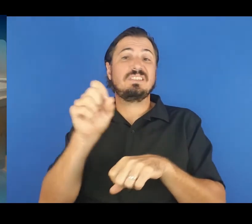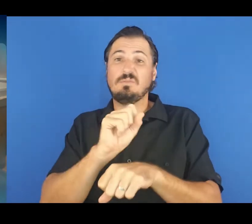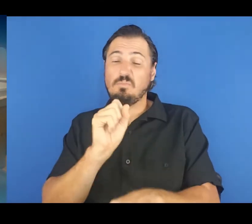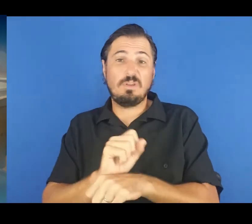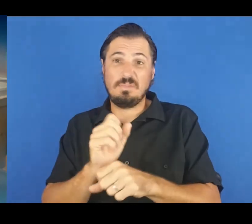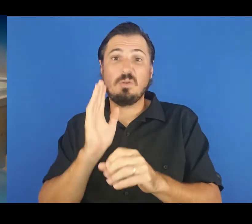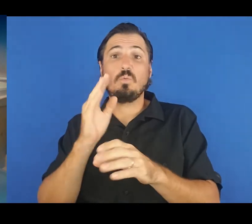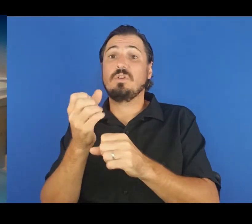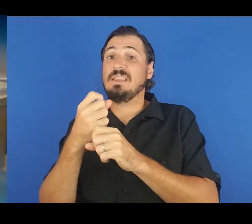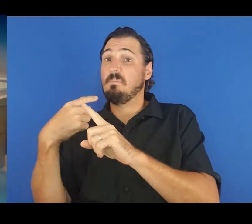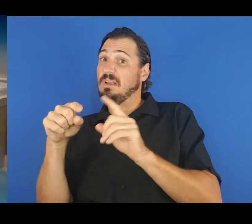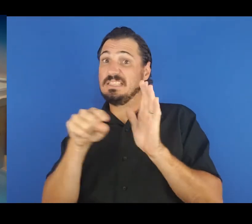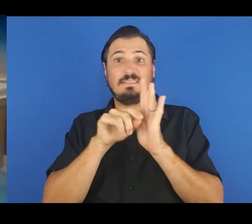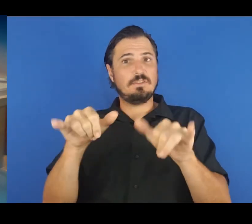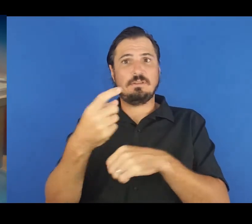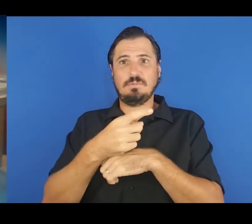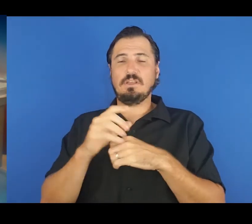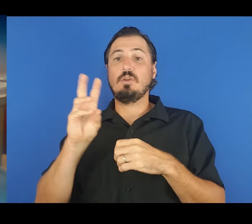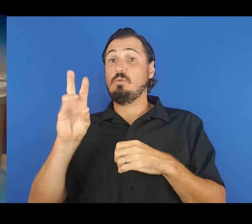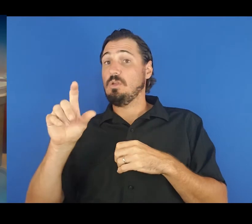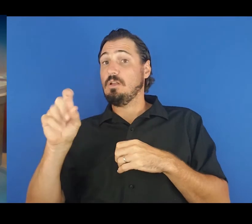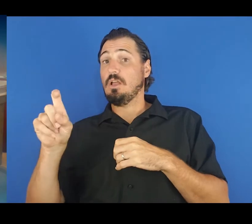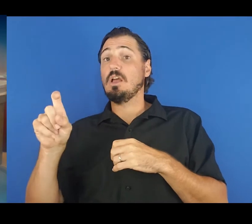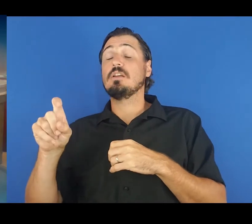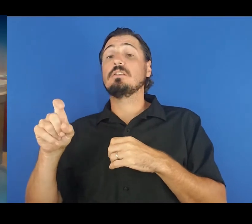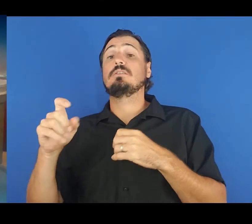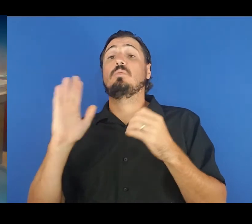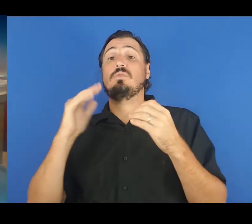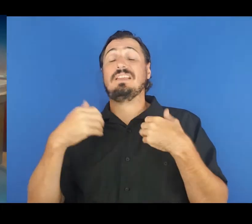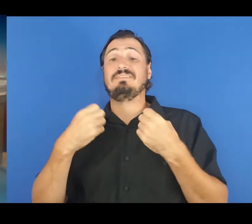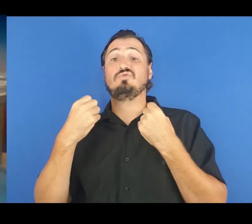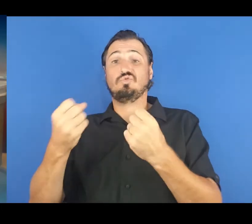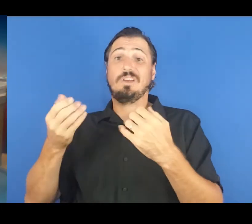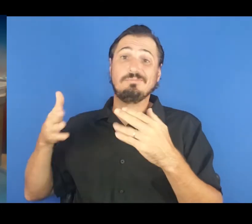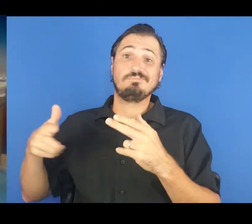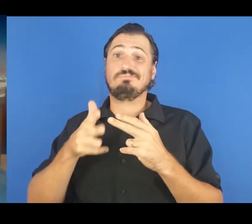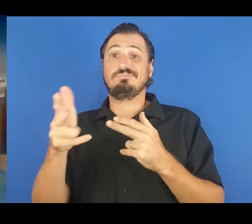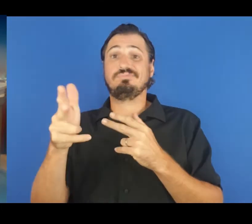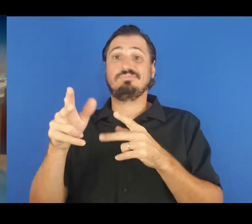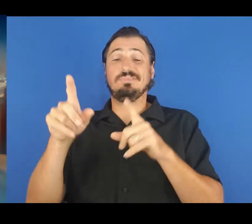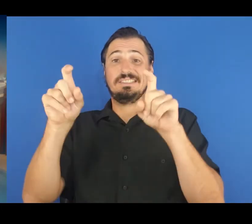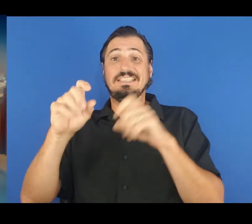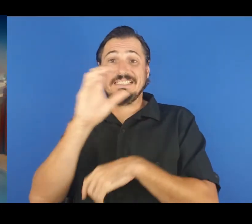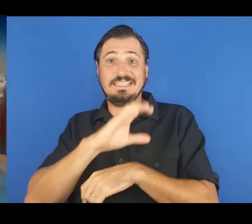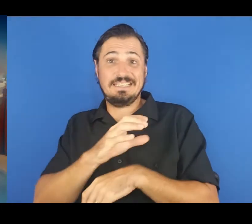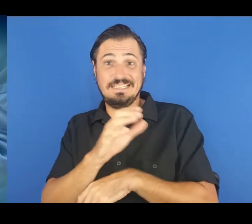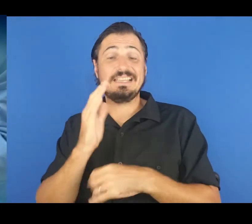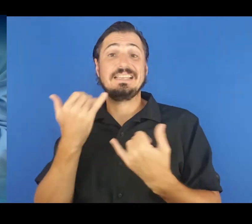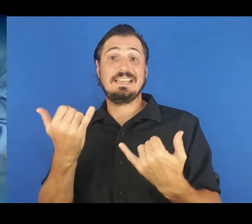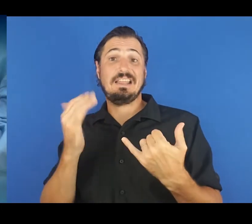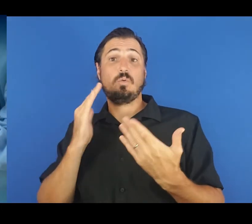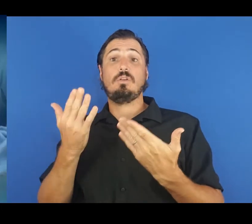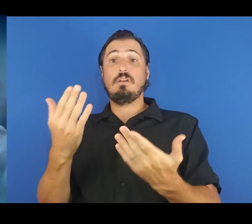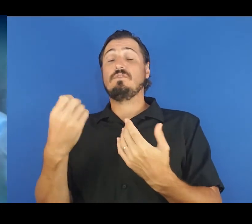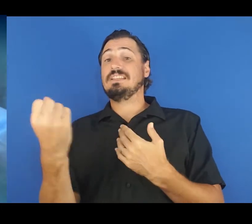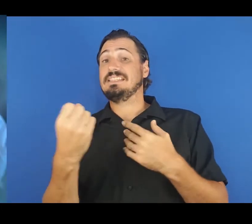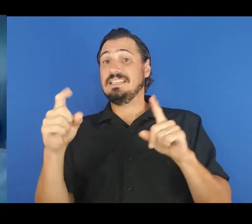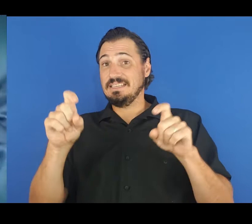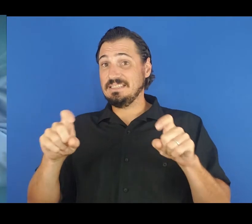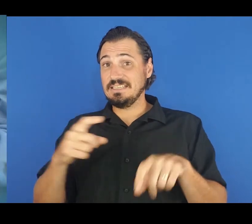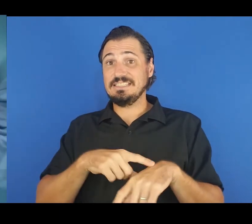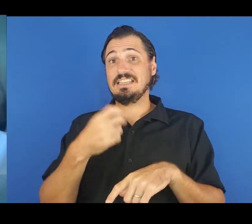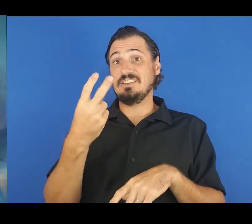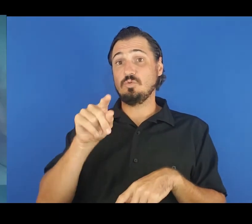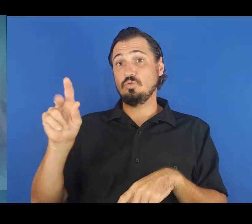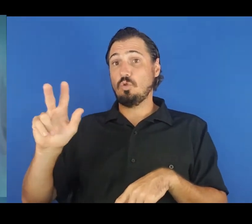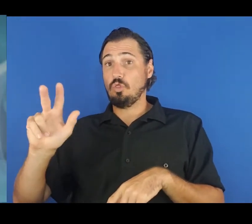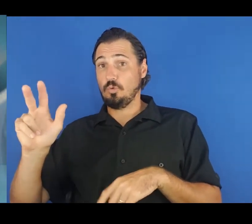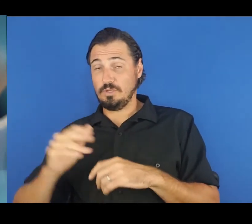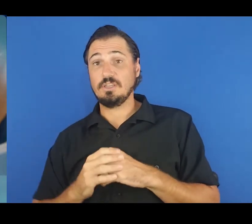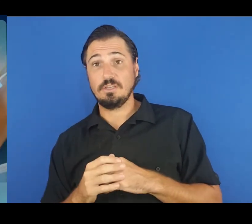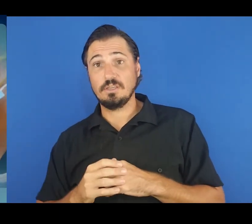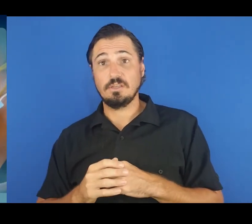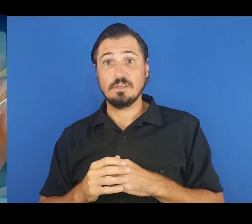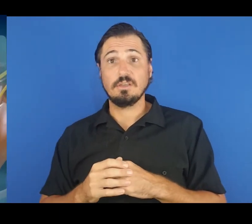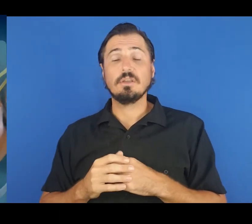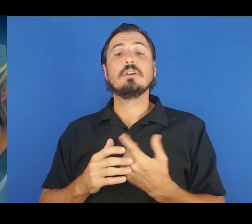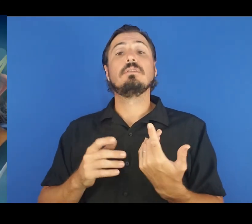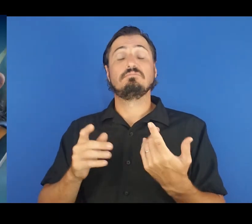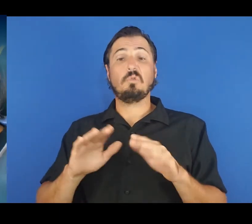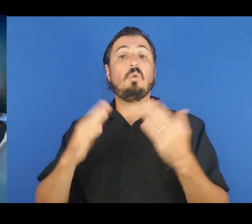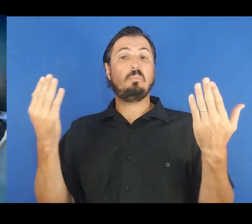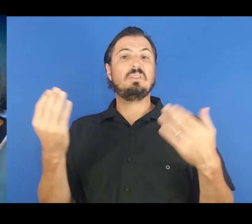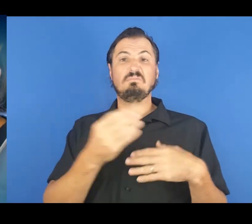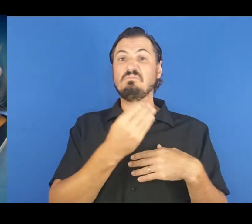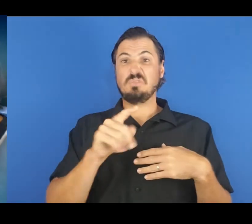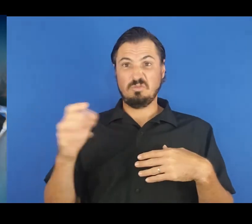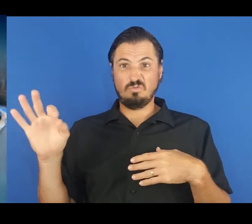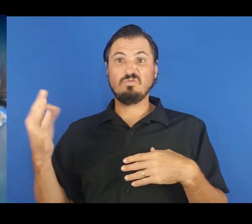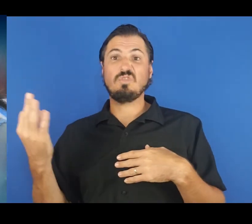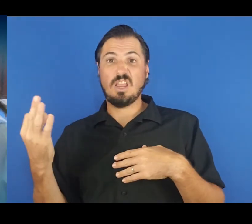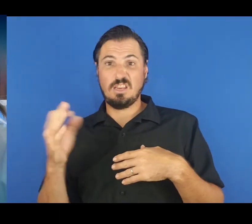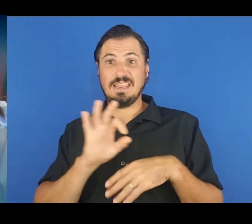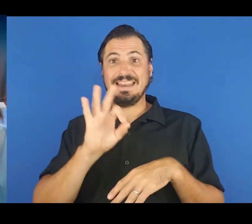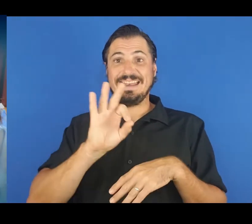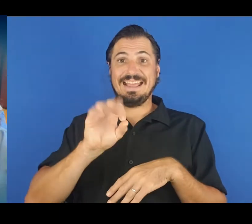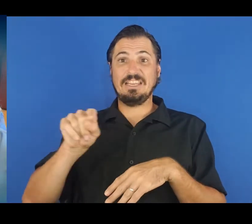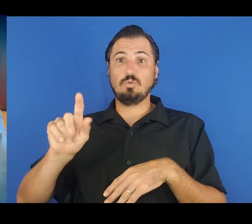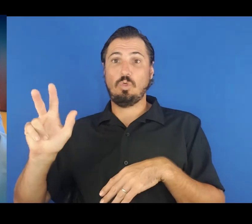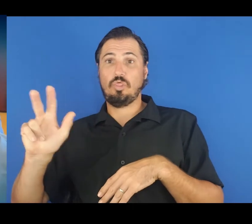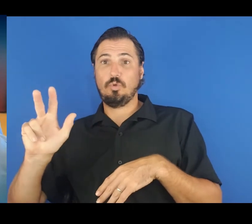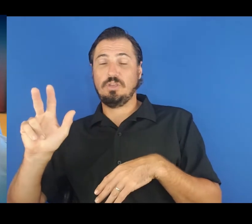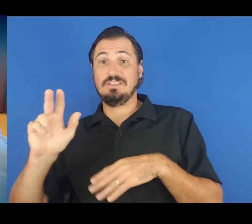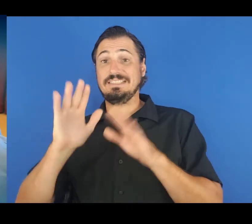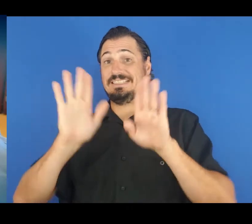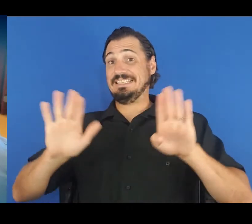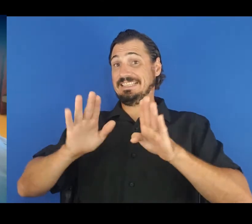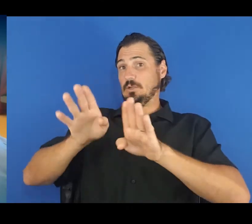Wilcox Medical Center’s drive-up testing clinic is expanding hours to offer Saturday testing, from noon to 3 p.m. They are also open weekdays from 9am to 3pm. Closed Sundays. Contact your